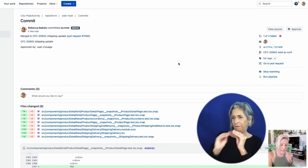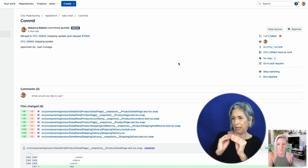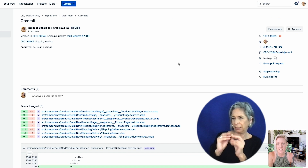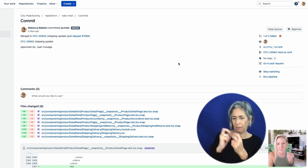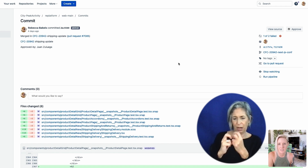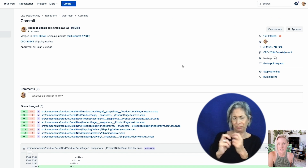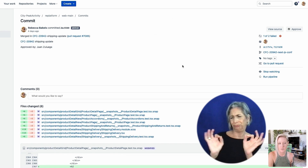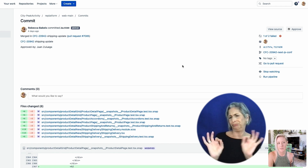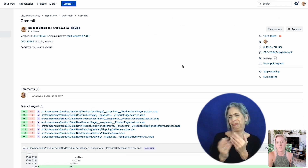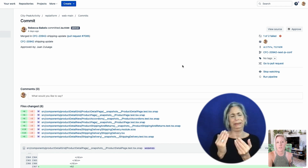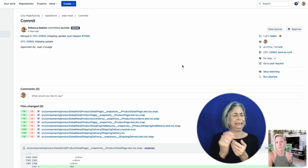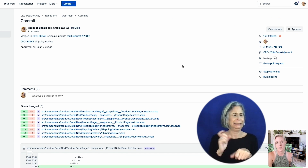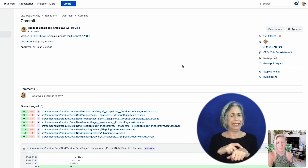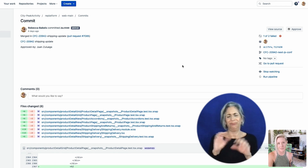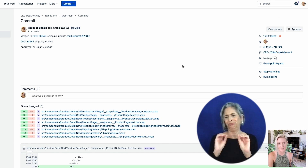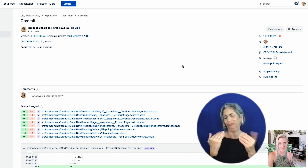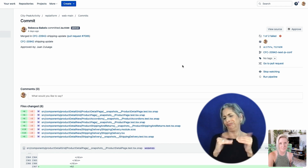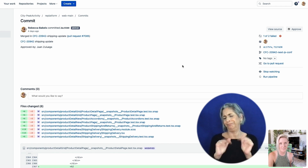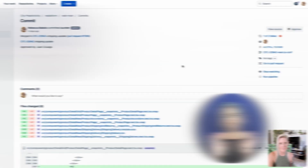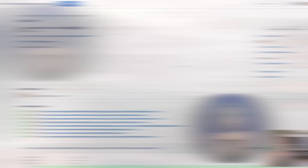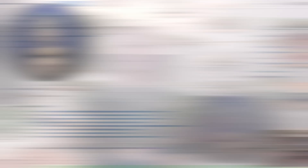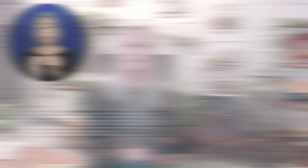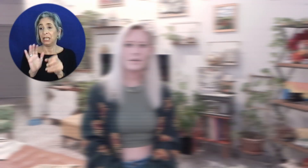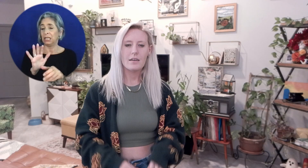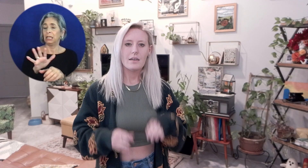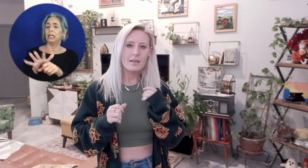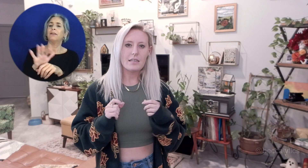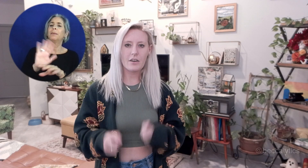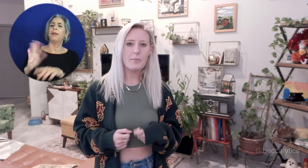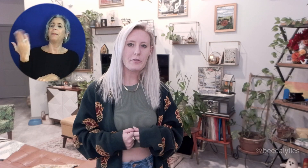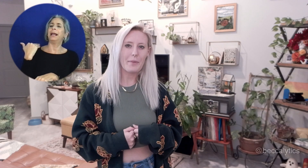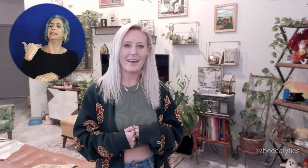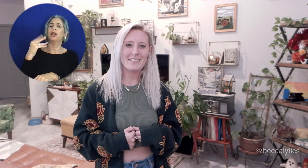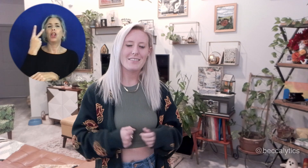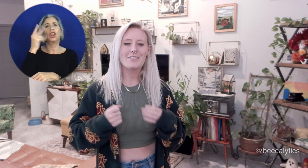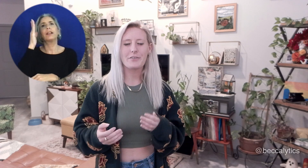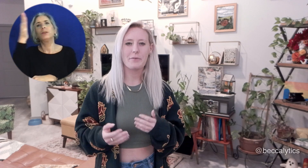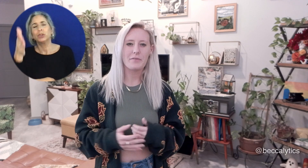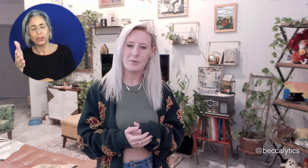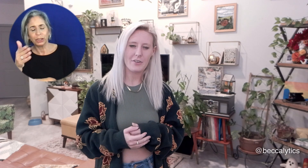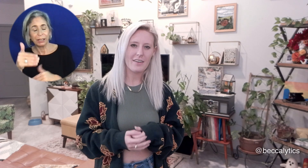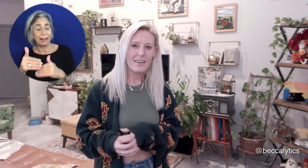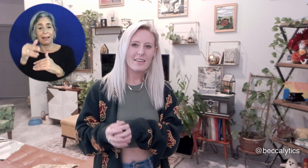and fix this issue in no time at all. Enough about the past. Let's look to our future.